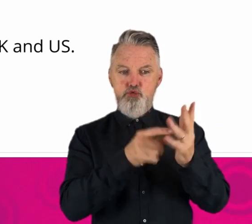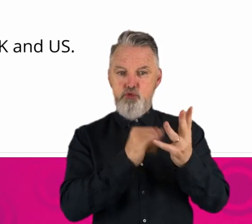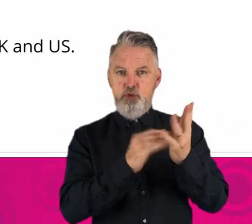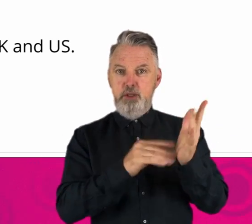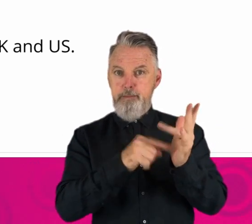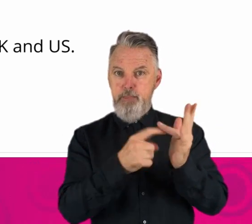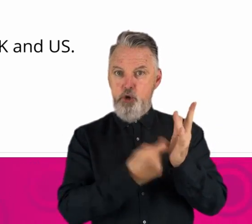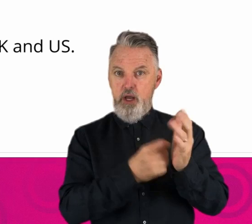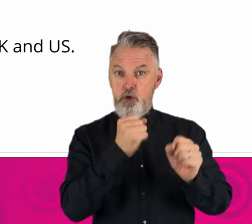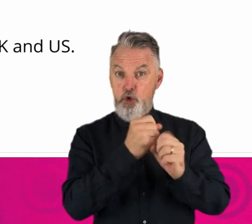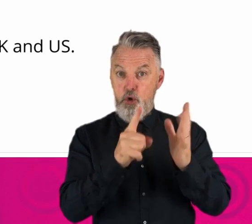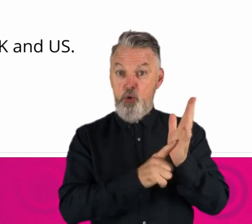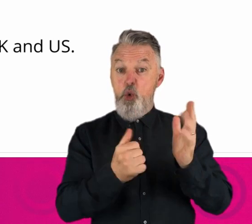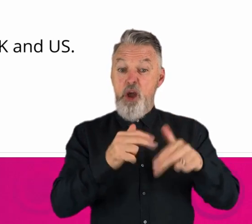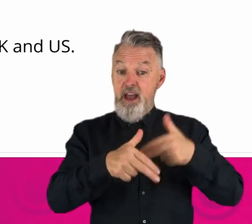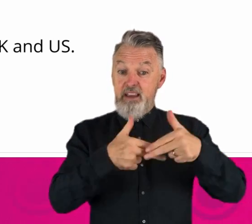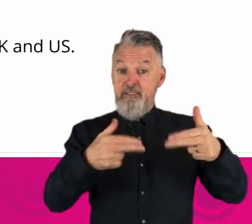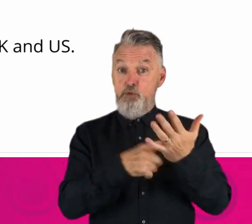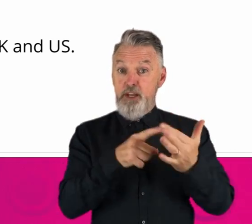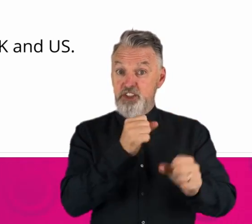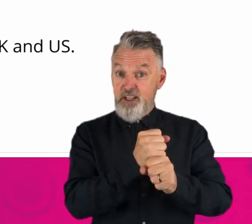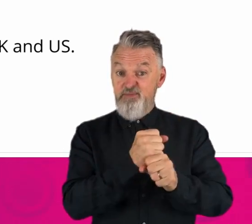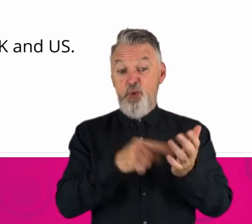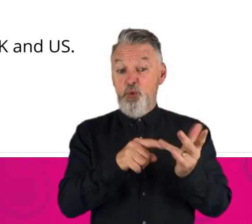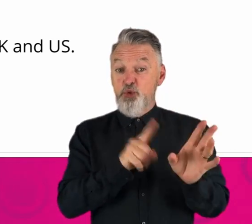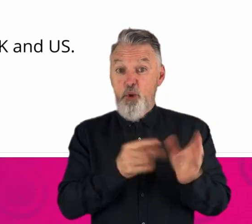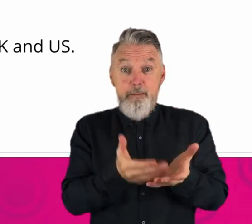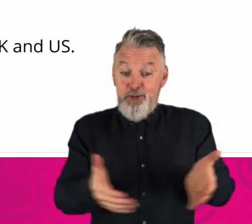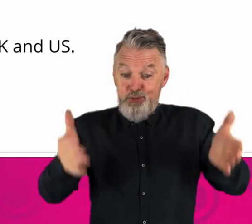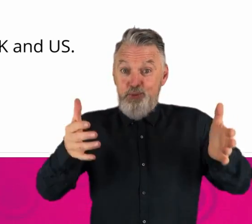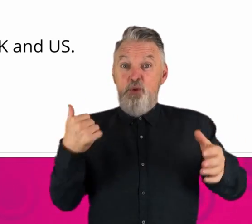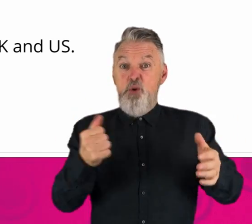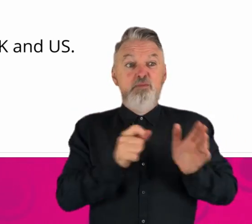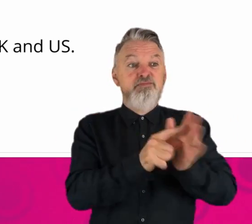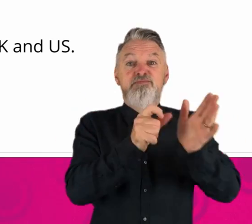creating a gift register or toy bundles and directly distributing toys from our catalogue.